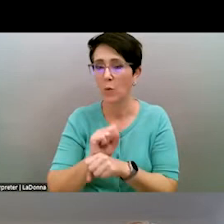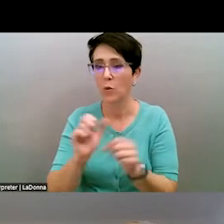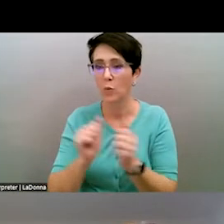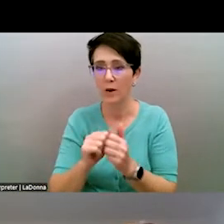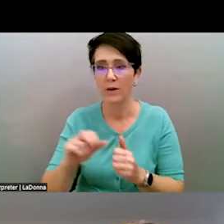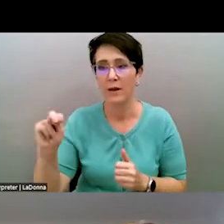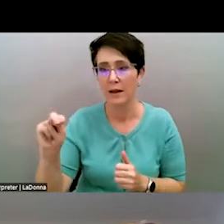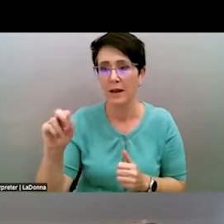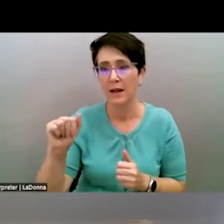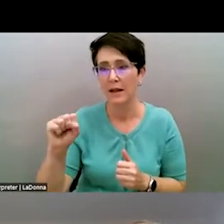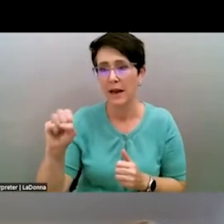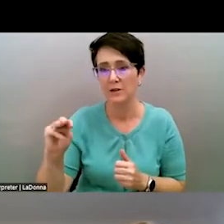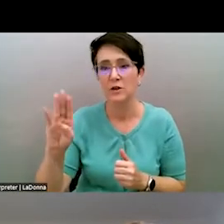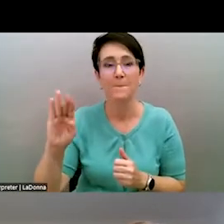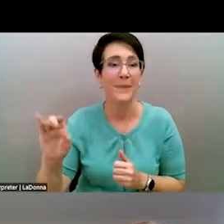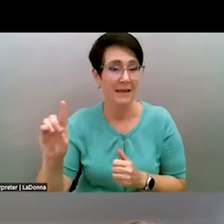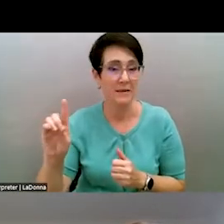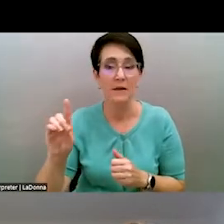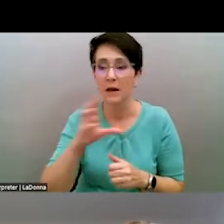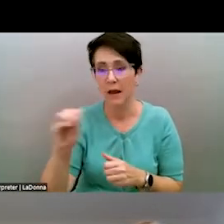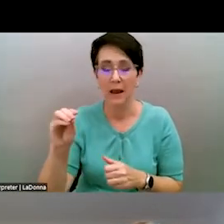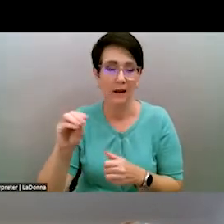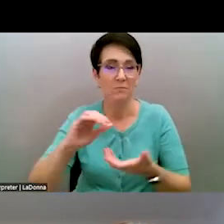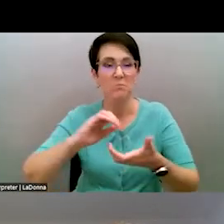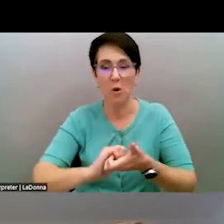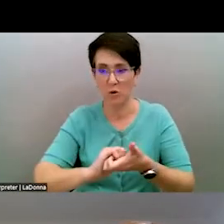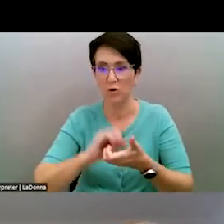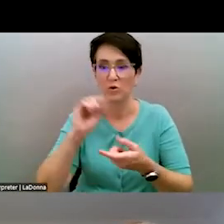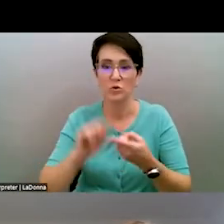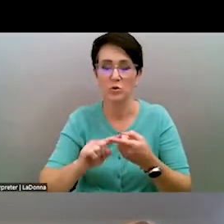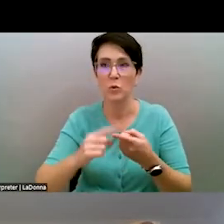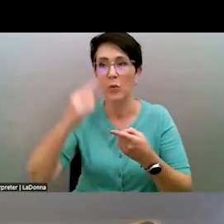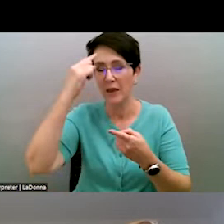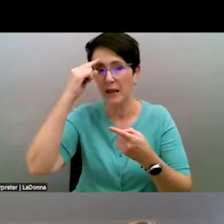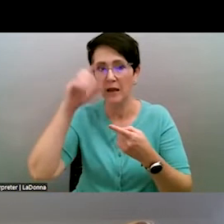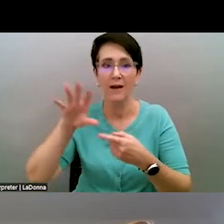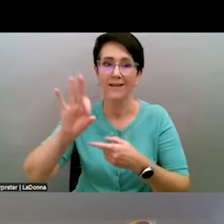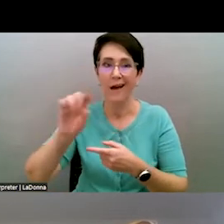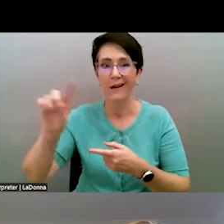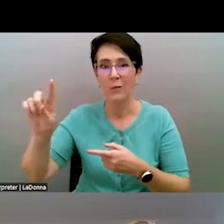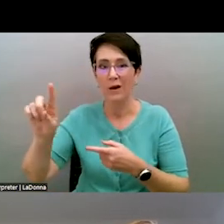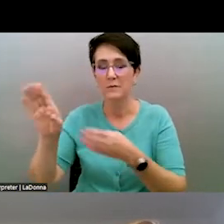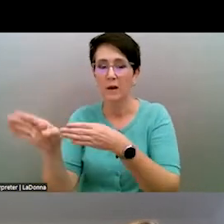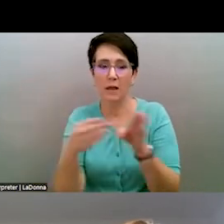AND PARTNERS TO ADDRESS THINKING SHIFTING FROM 911, 988 WHAT WOULD THAT LOOK LIKE SPECIFICALLY